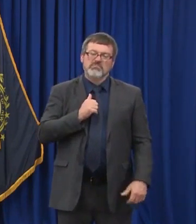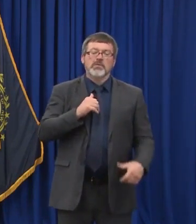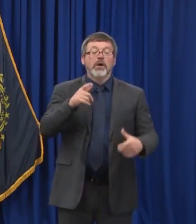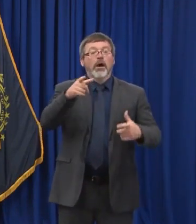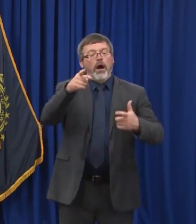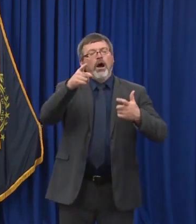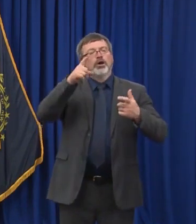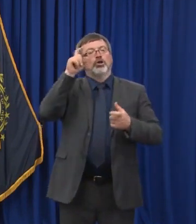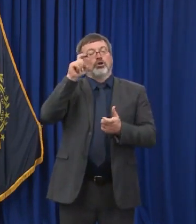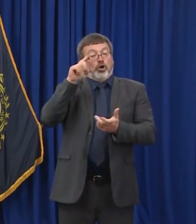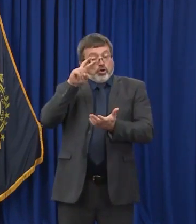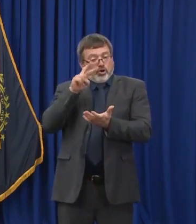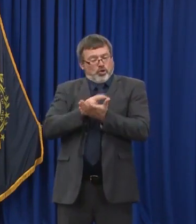I WOULD JUST SAY VERY INAPPROPRIATE COMMENT.